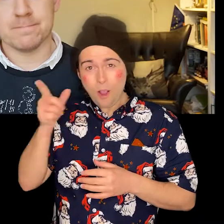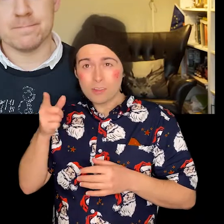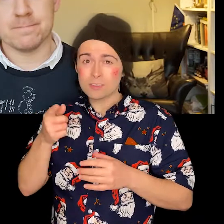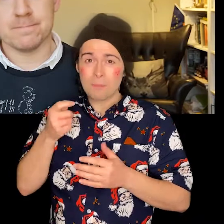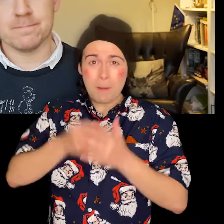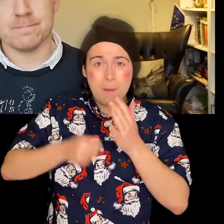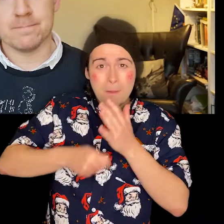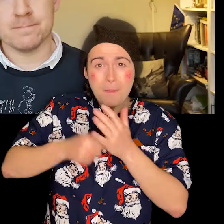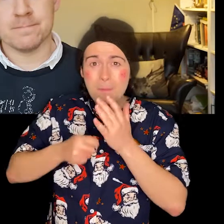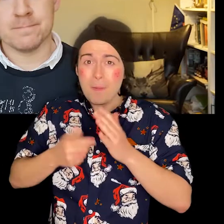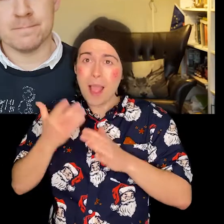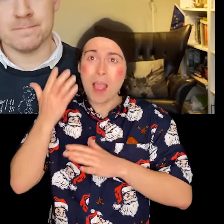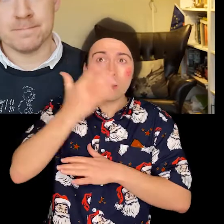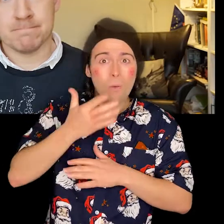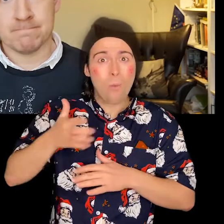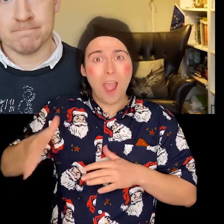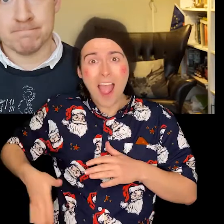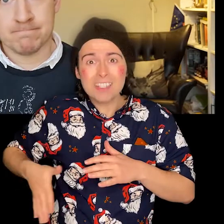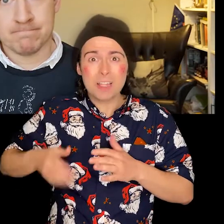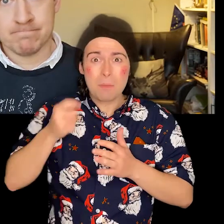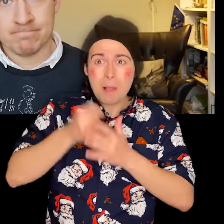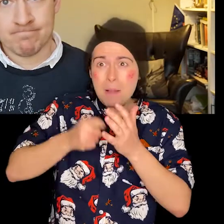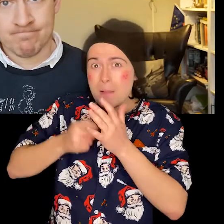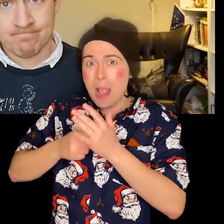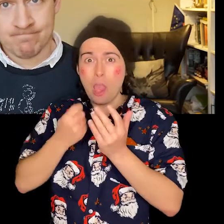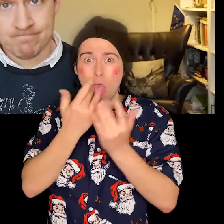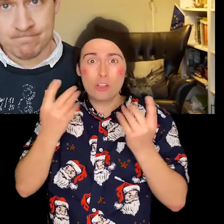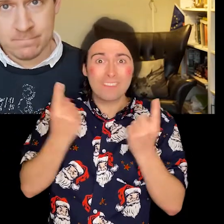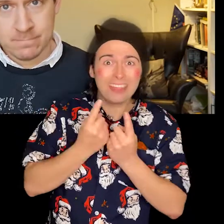oh and maybe a bottle of vodka, whisky, gin, baileys, Bacardi, absinth, apple sourz, tequila,?